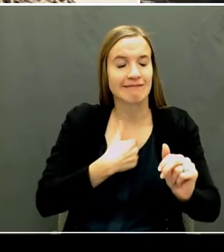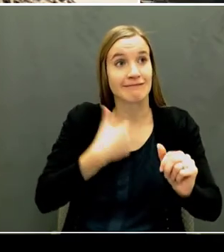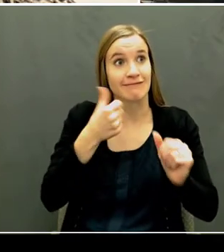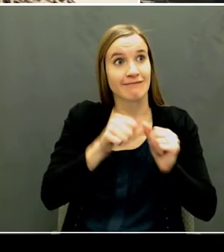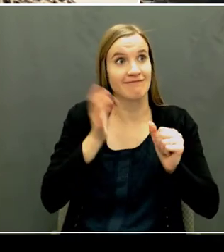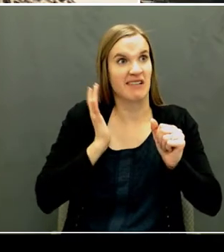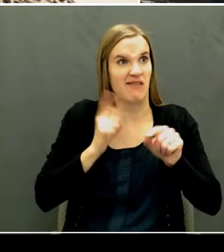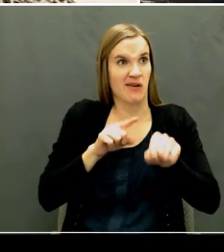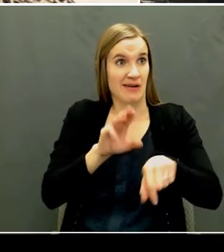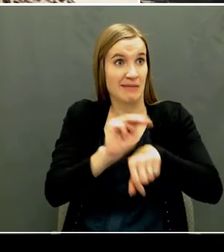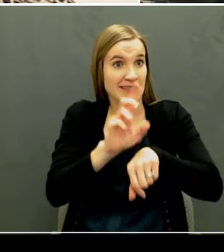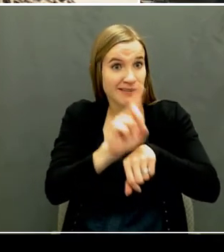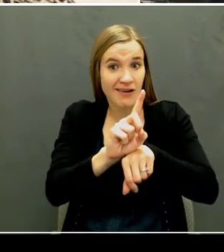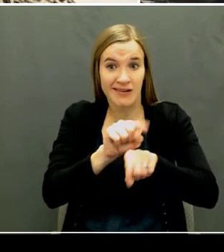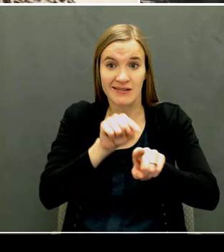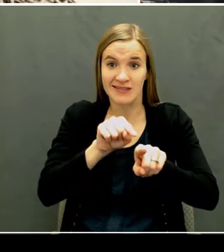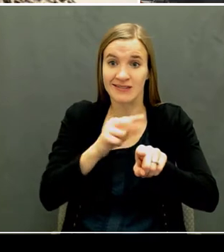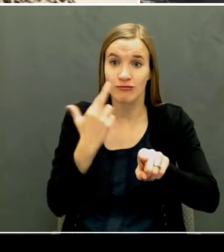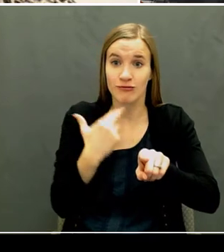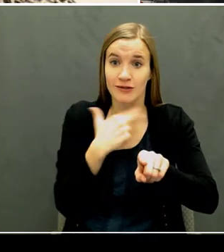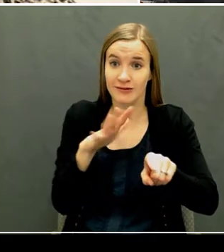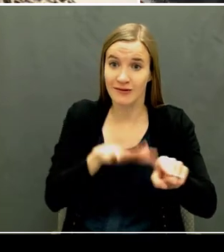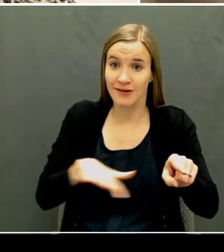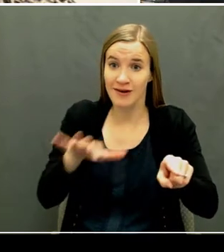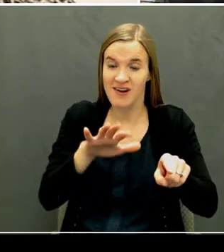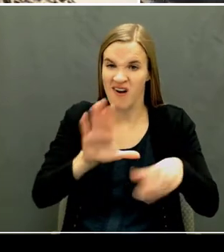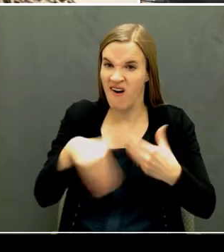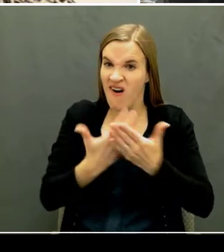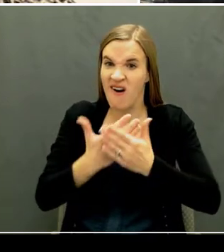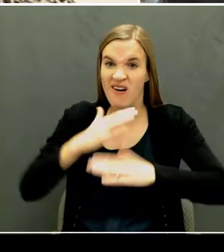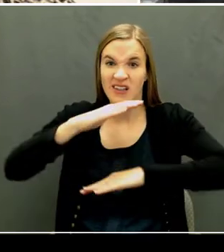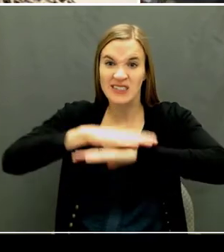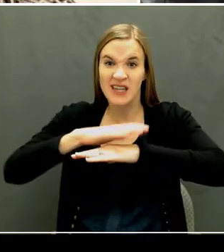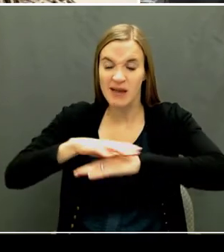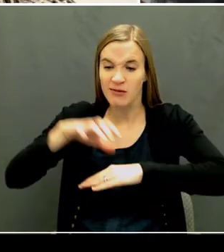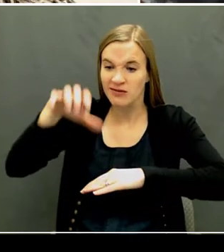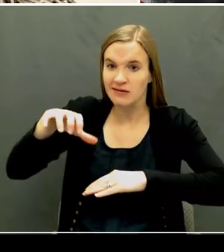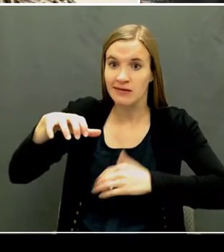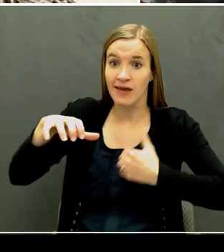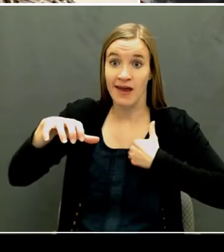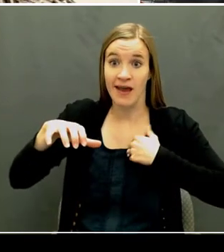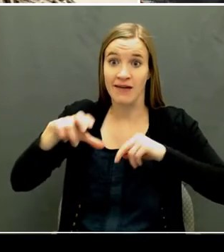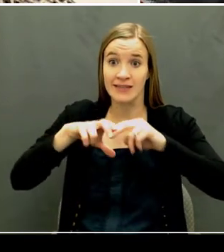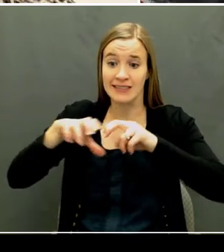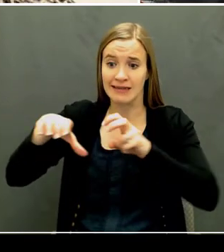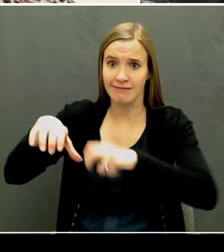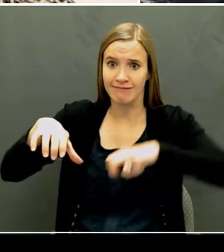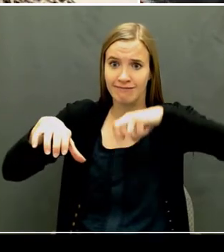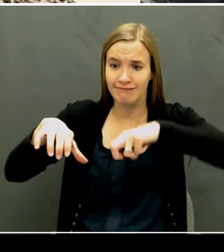attached. And you were in a wheelchair you couldn't sit in a McDonald's. Right? At uh, the